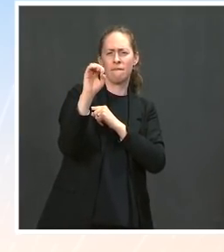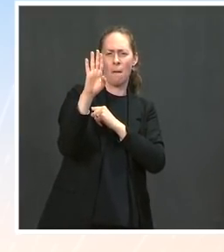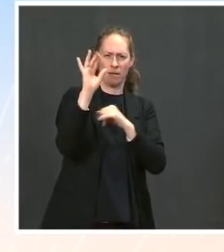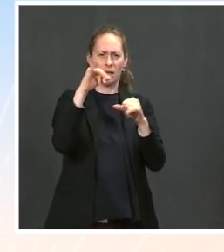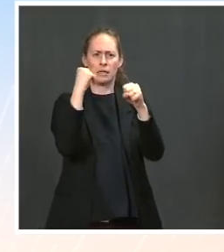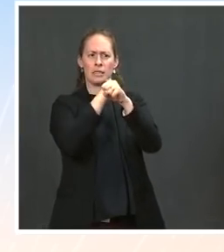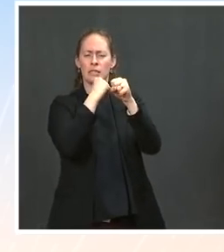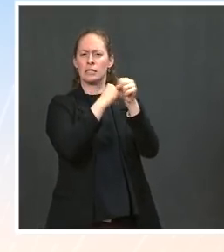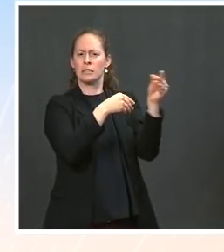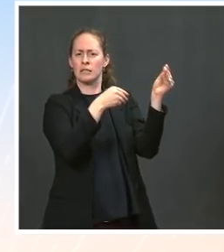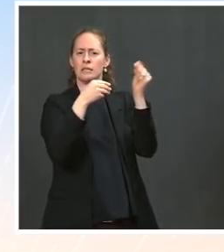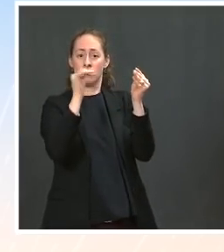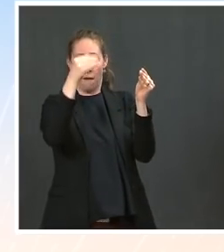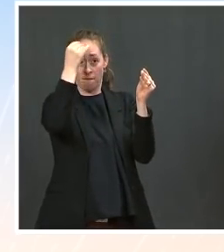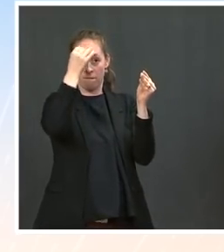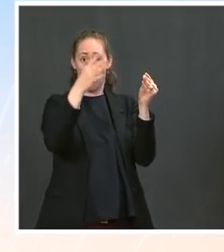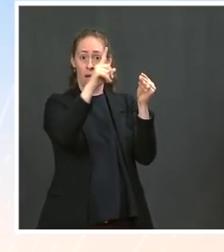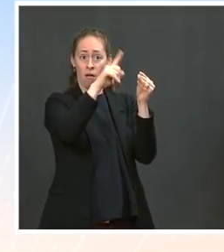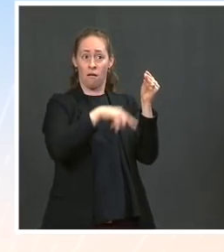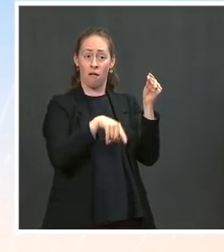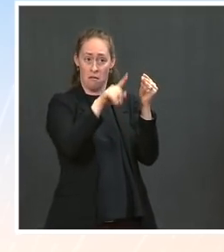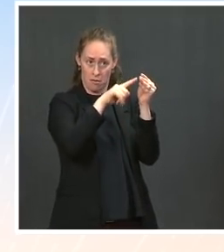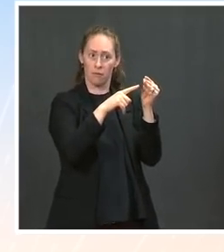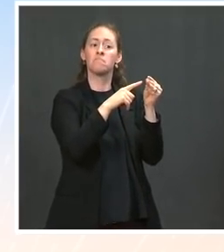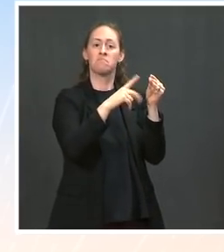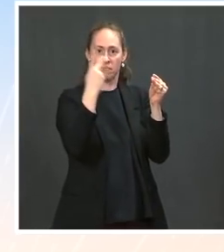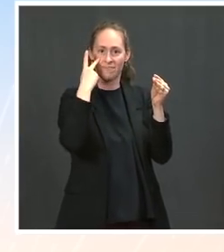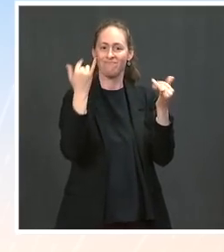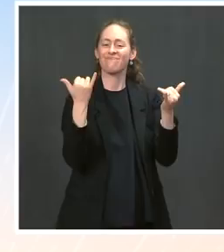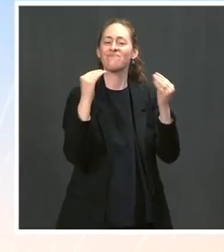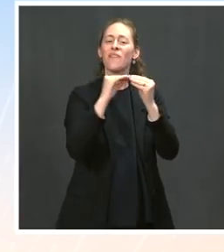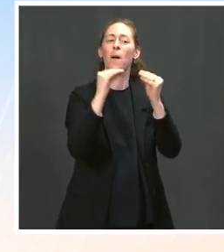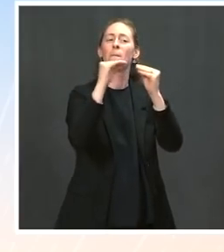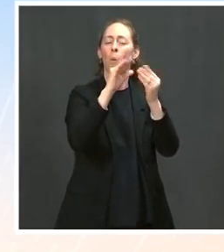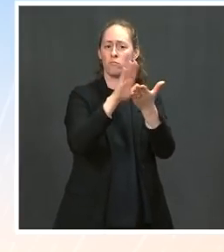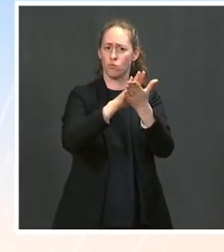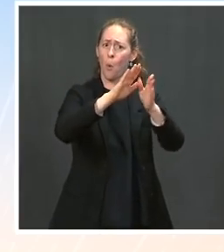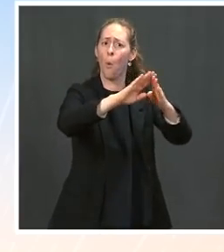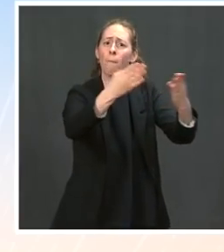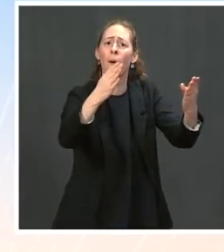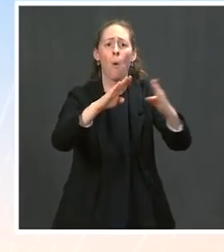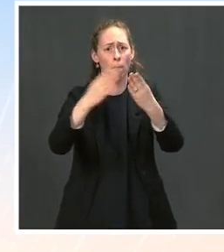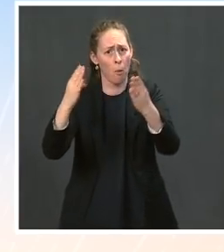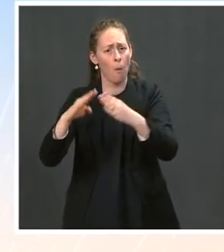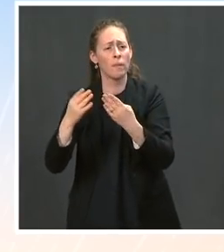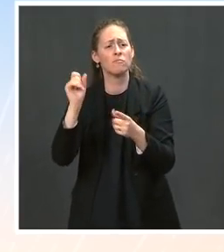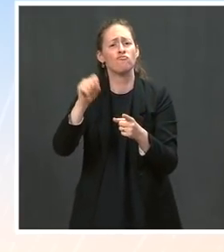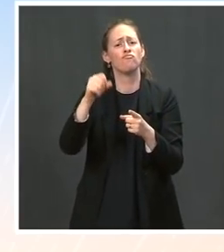which showed that there was an increased number of schools that had -- were open, and also an increased number of schools that were open five days a week.